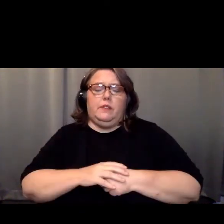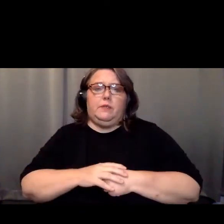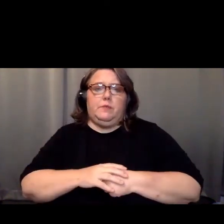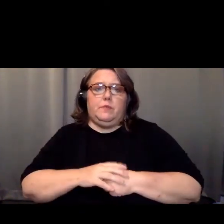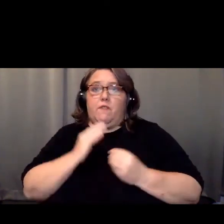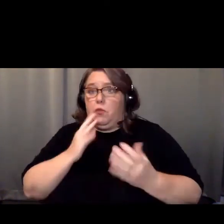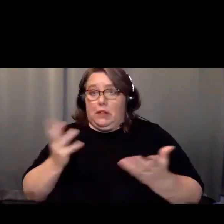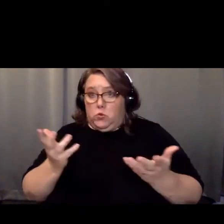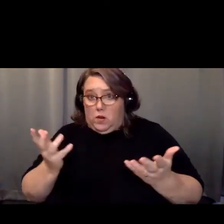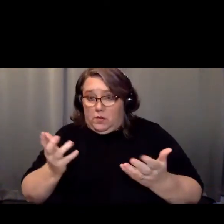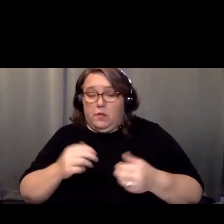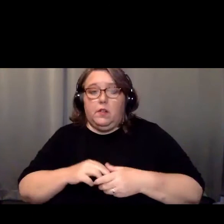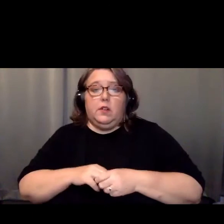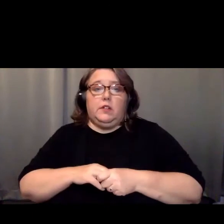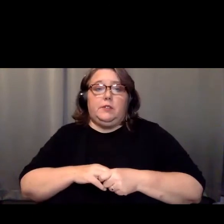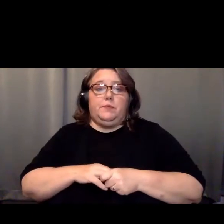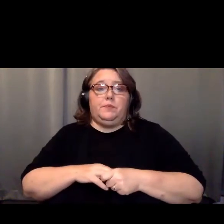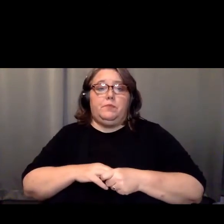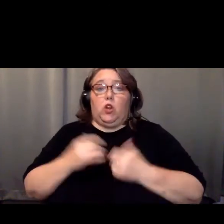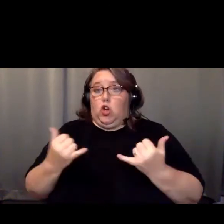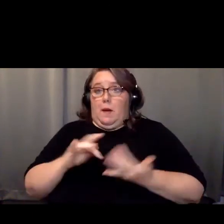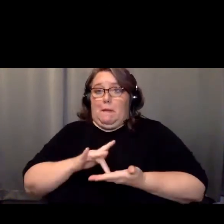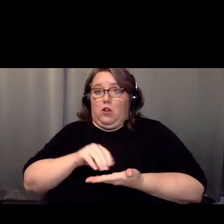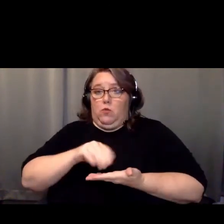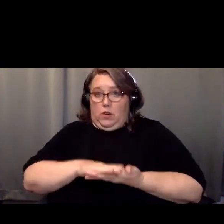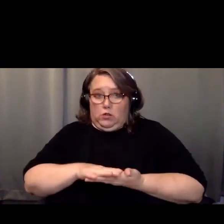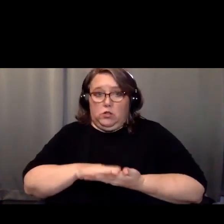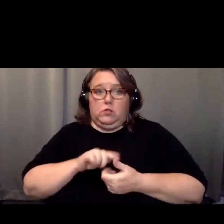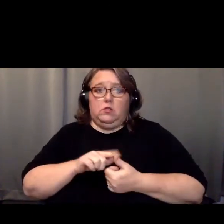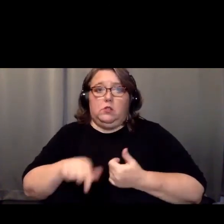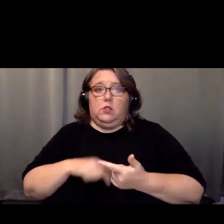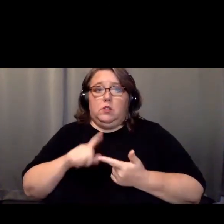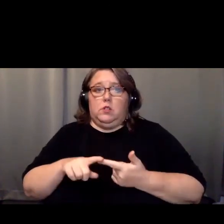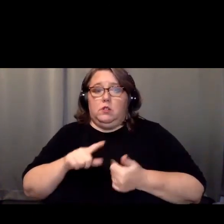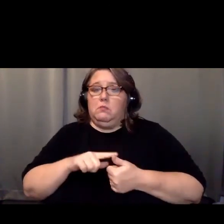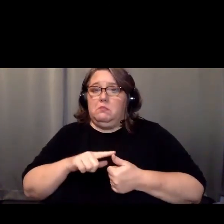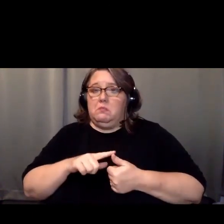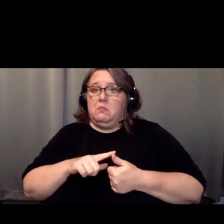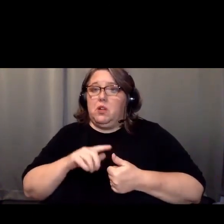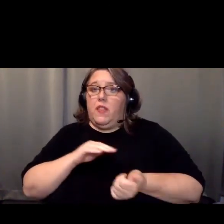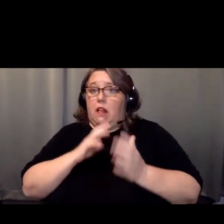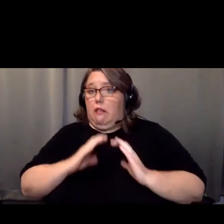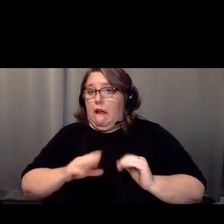A vocational rehabilitation looks at current medical records that may be provided by the client.